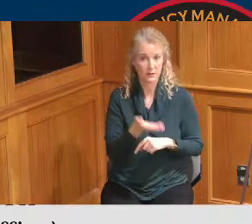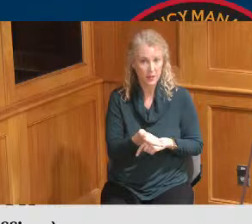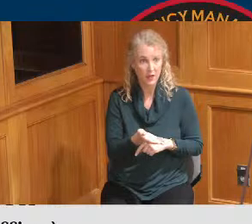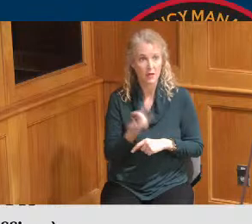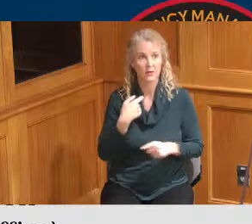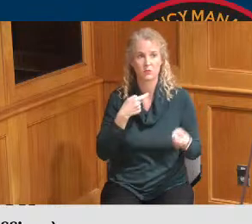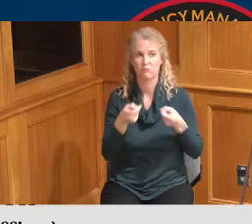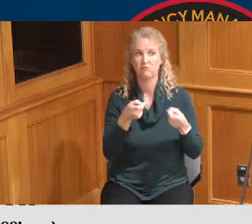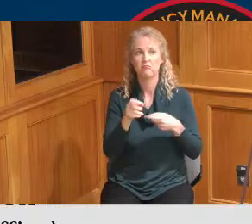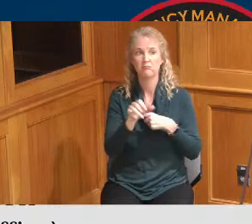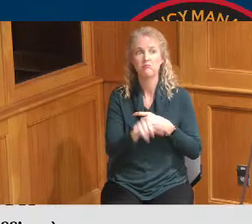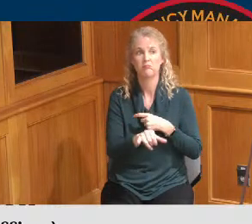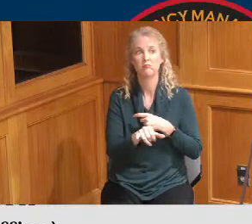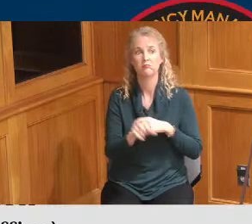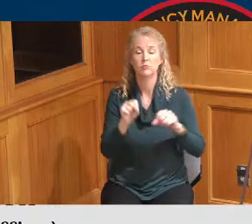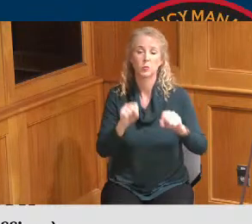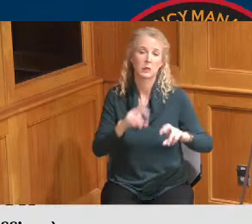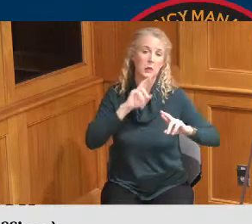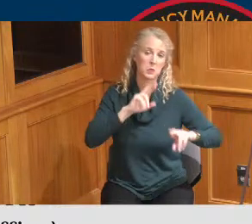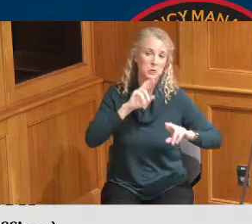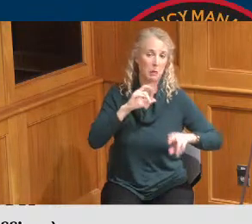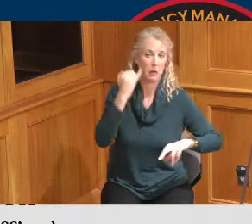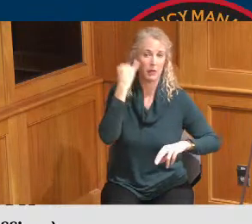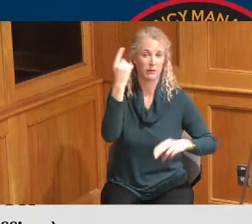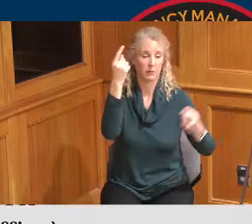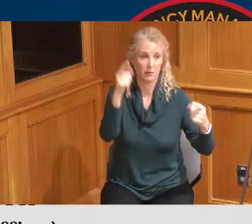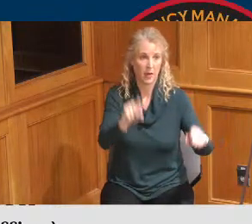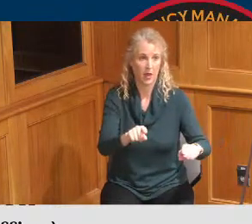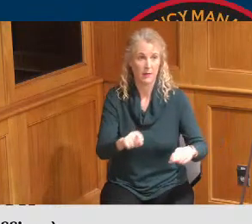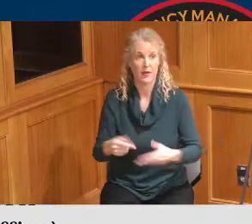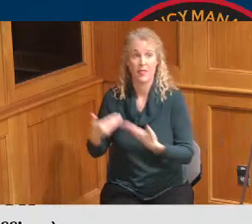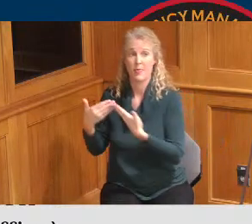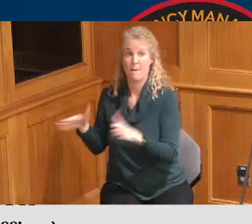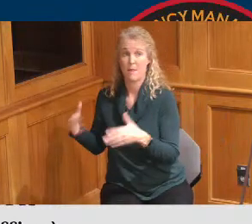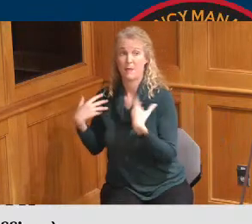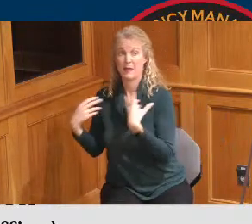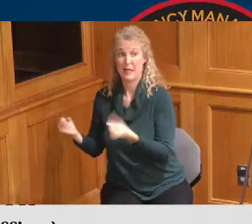those resources so we can respond to the community public health and Health Care system so we work